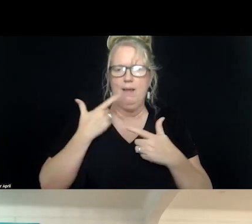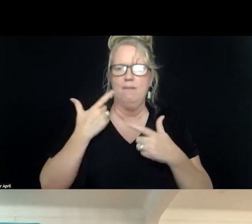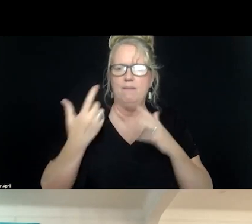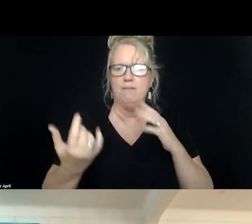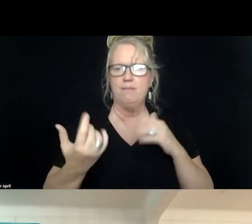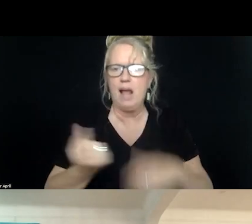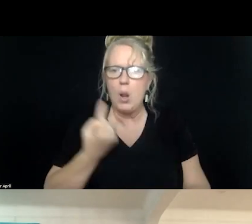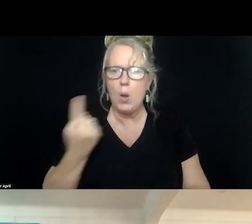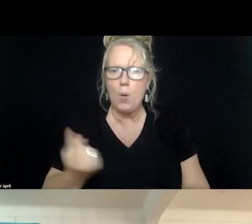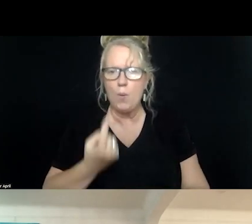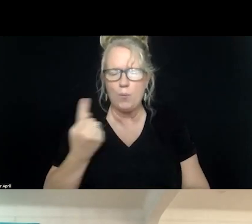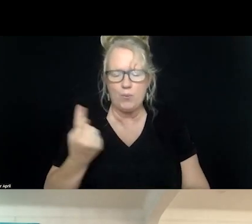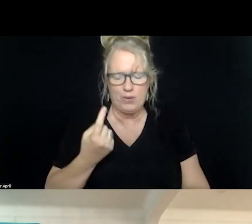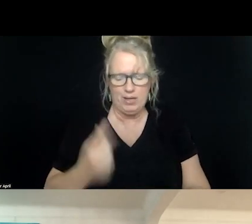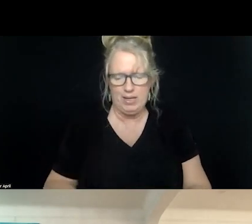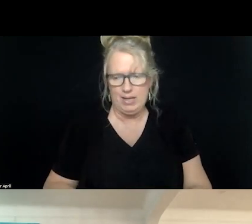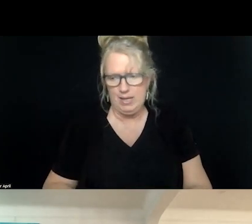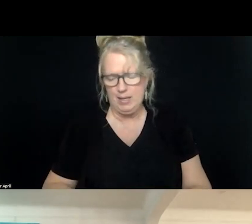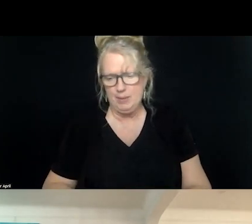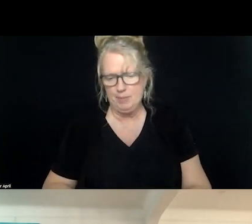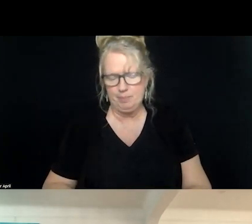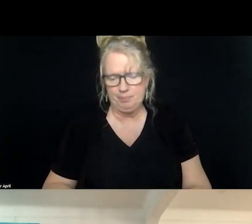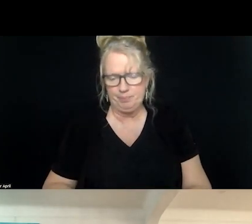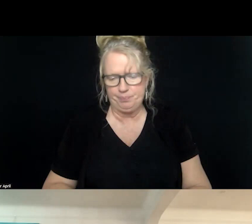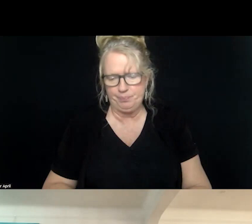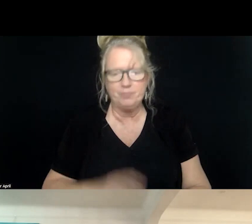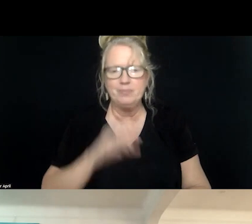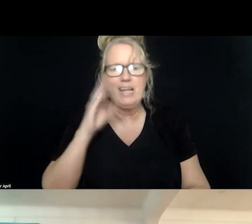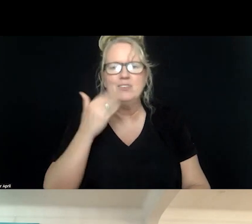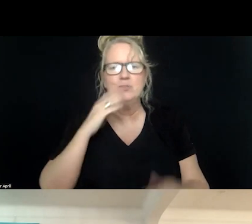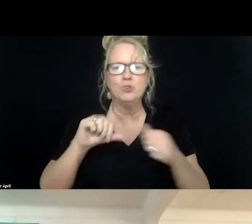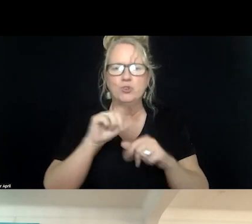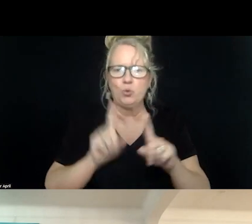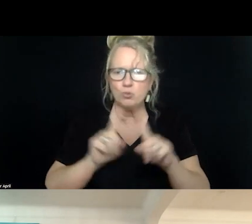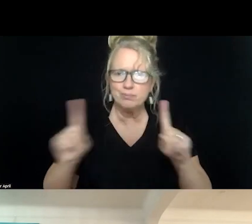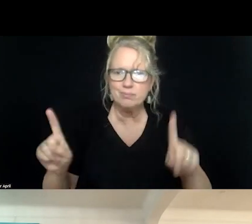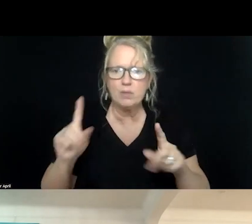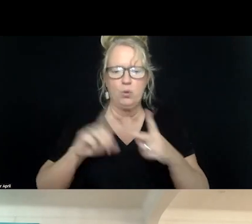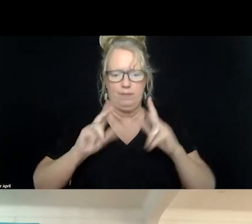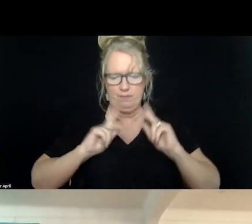THAT IS NOT JUST SOCIAL DISTANCING, THAT BECOMES ISOLATION.